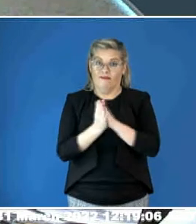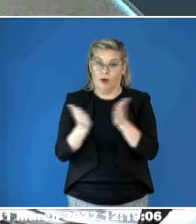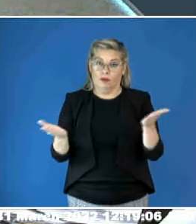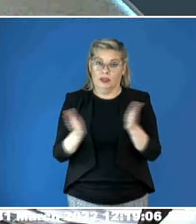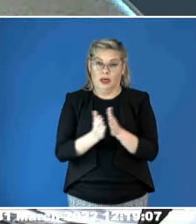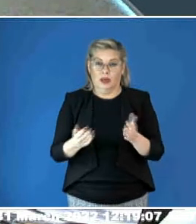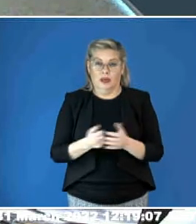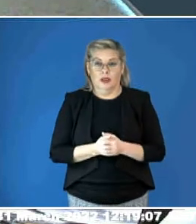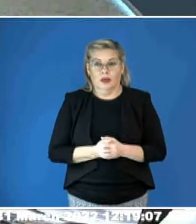to apologise for?